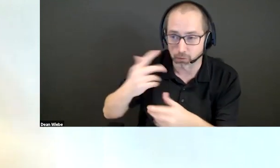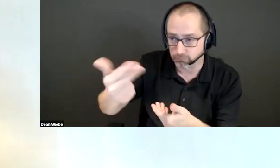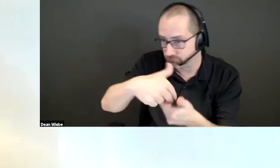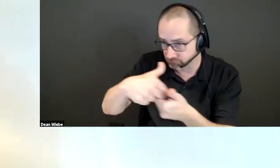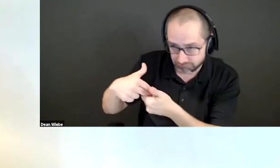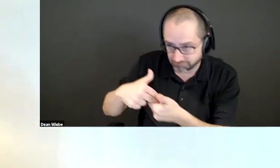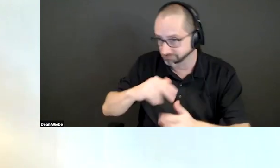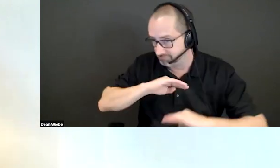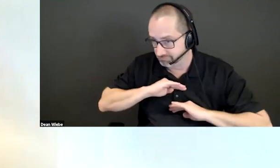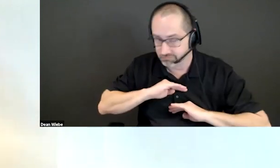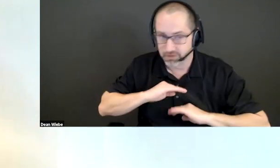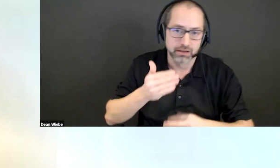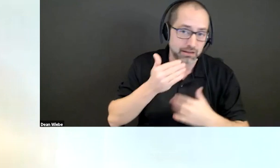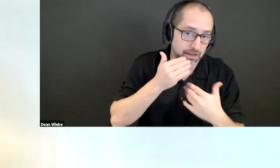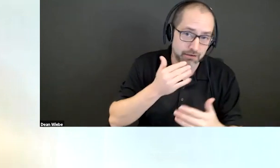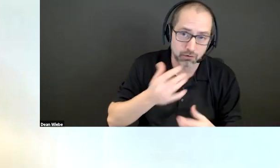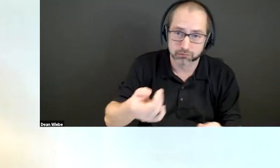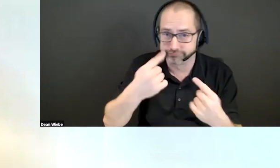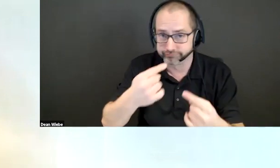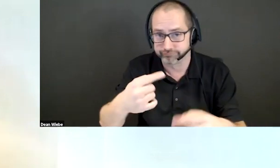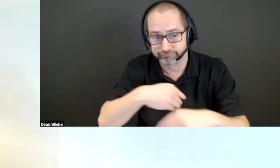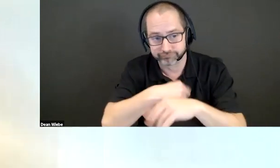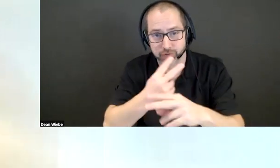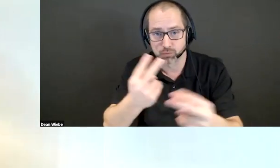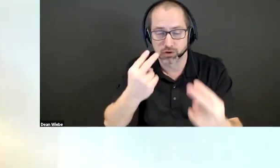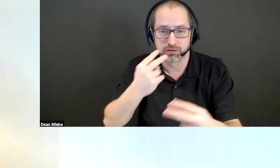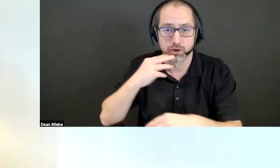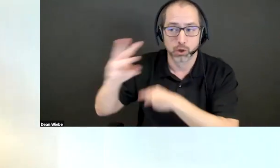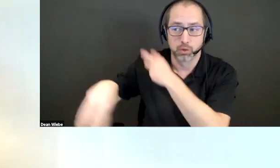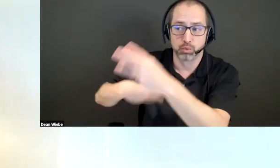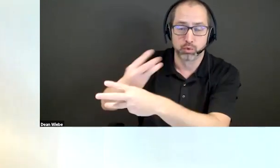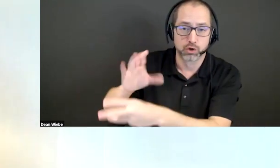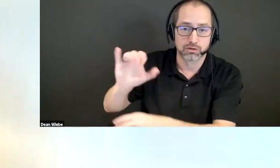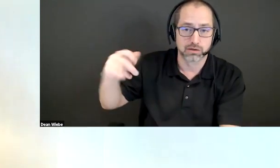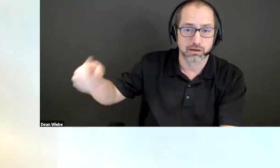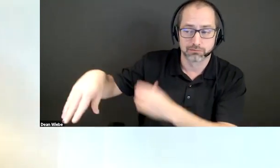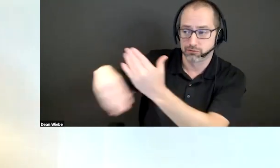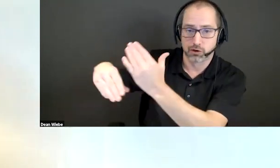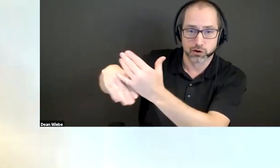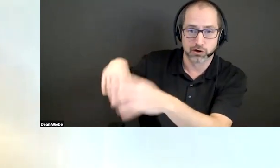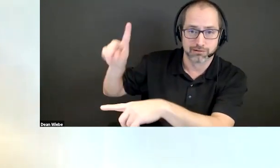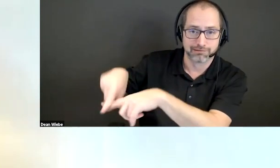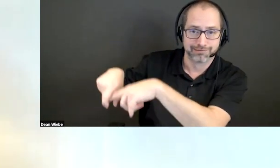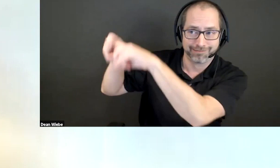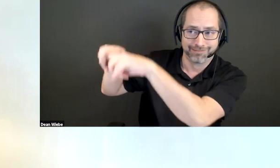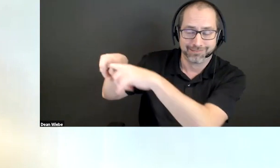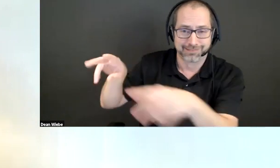time out of your World Cup watching marathon or maybe I'm talking to myself where that is